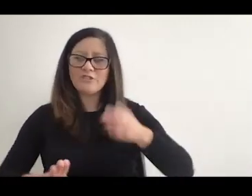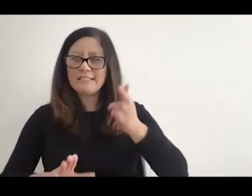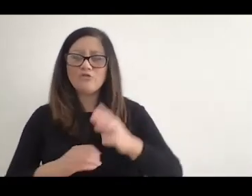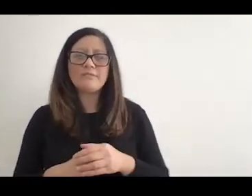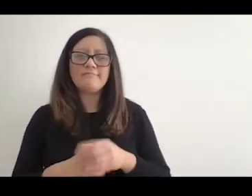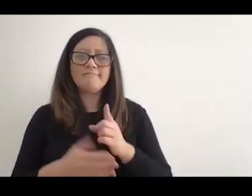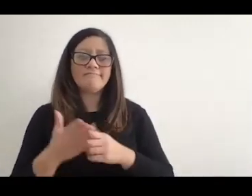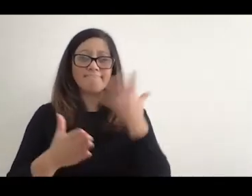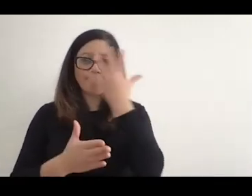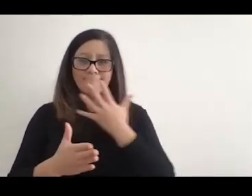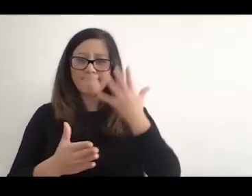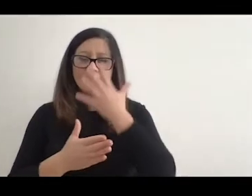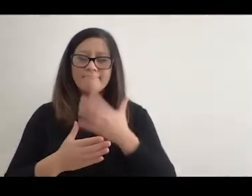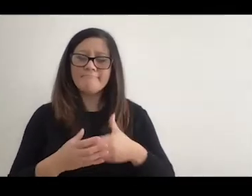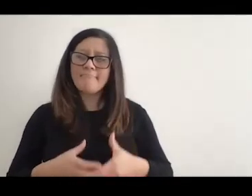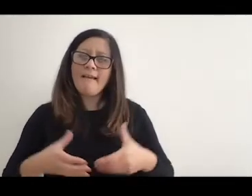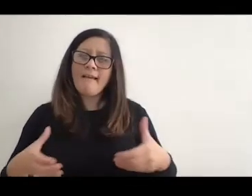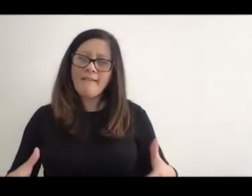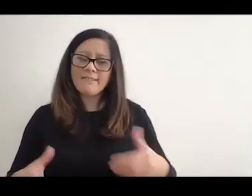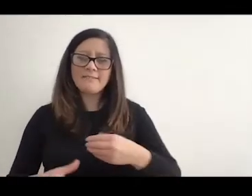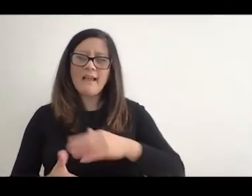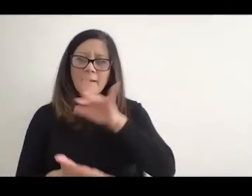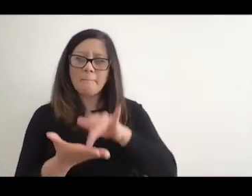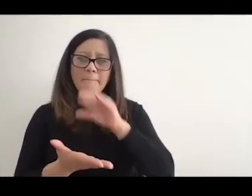white woman with chin length, light Brown, WAVY hair,